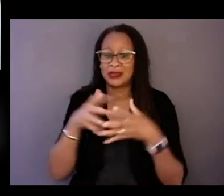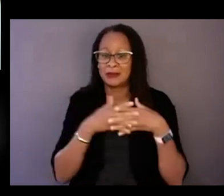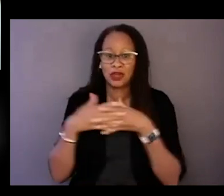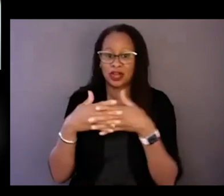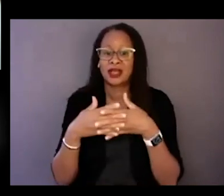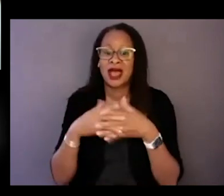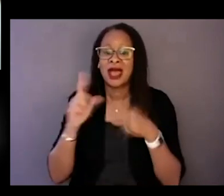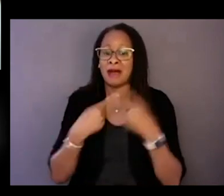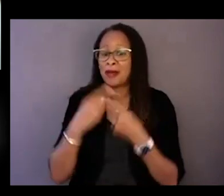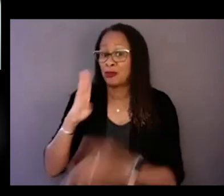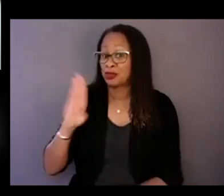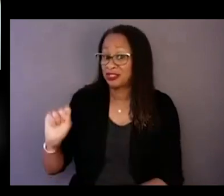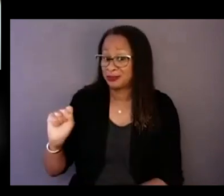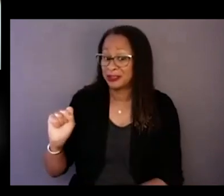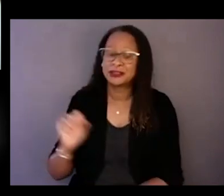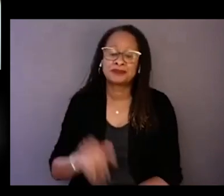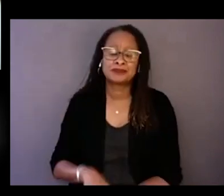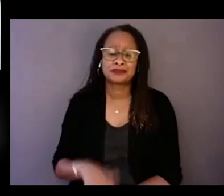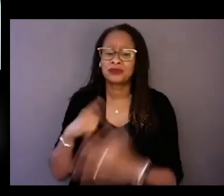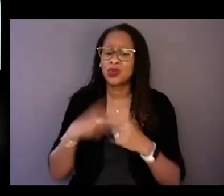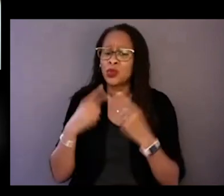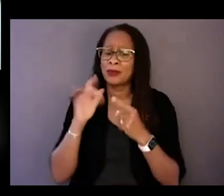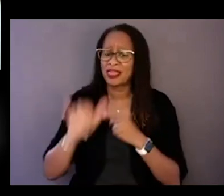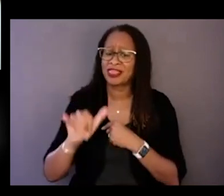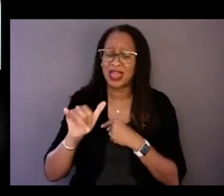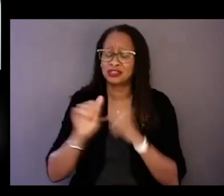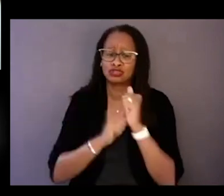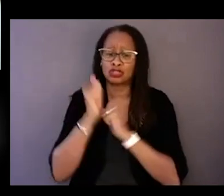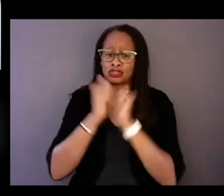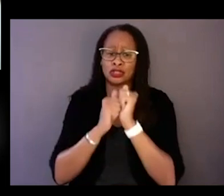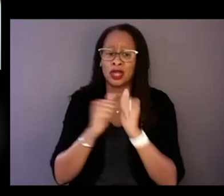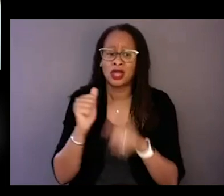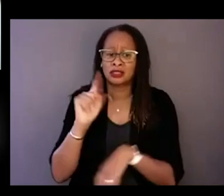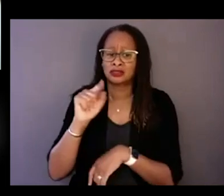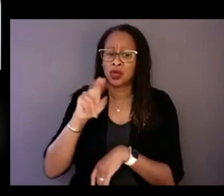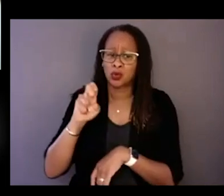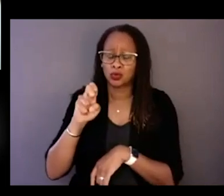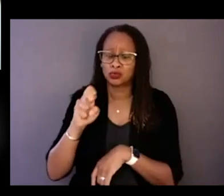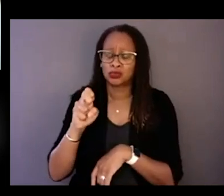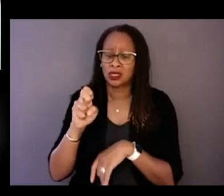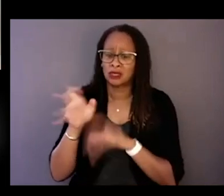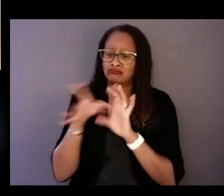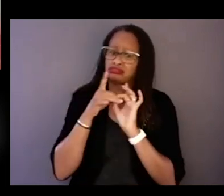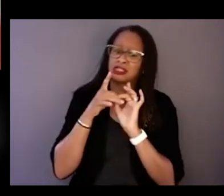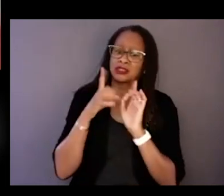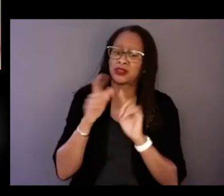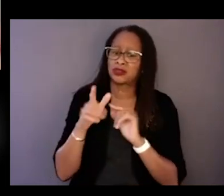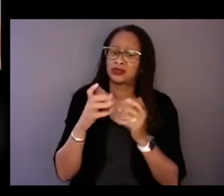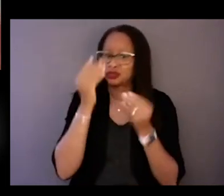What about that structure, that tone, appealed to you in telling this kind of story? Totally.